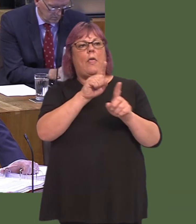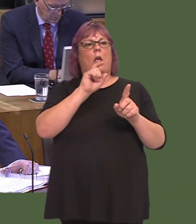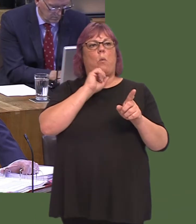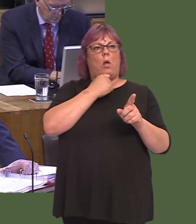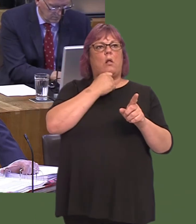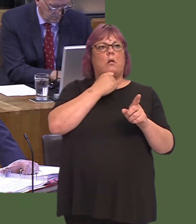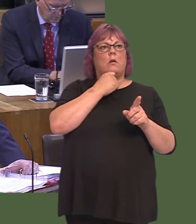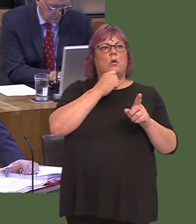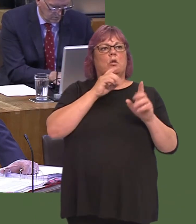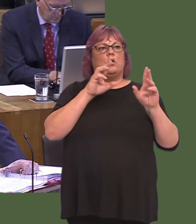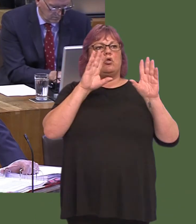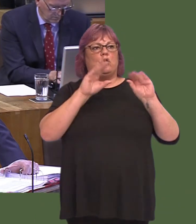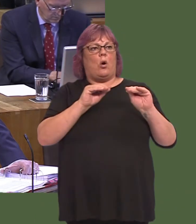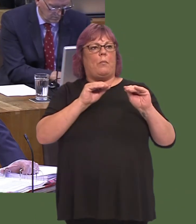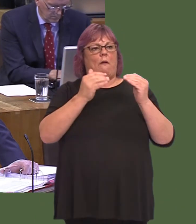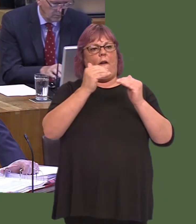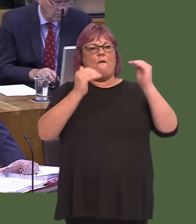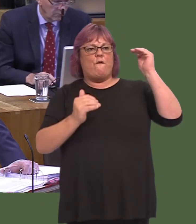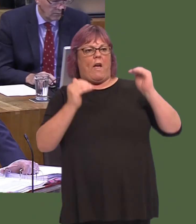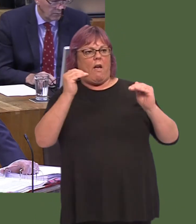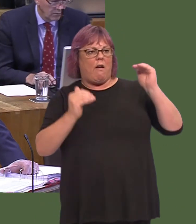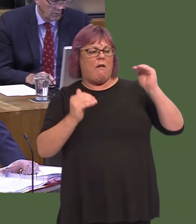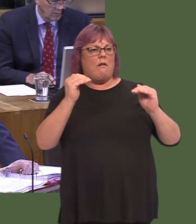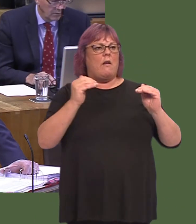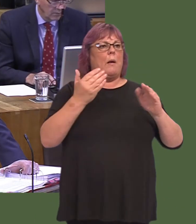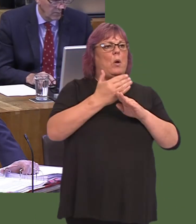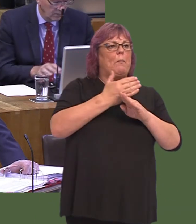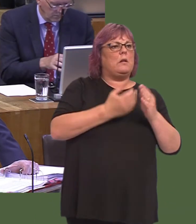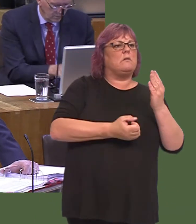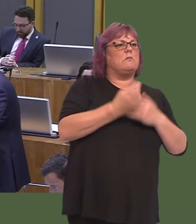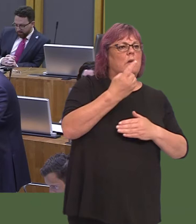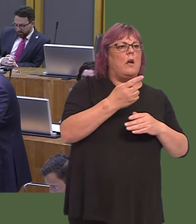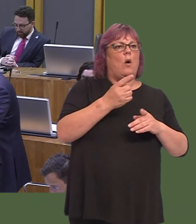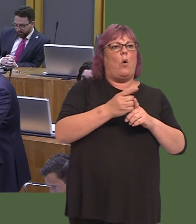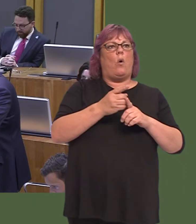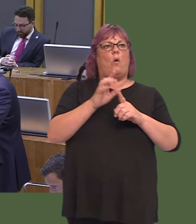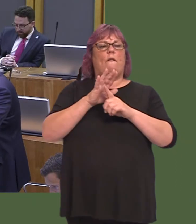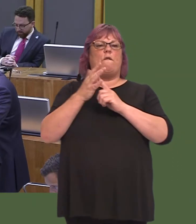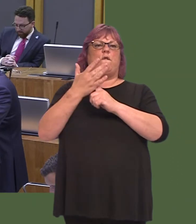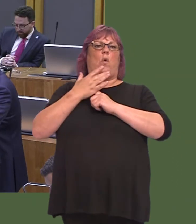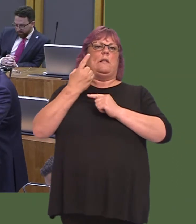They include, for example, tackling unfair employment practices and false self-employment,